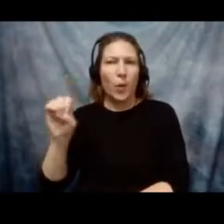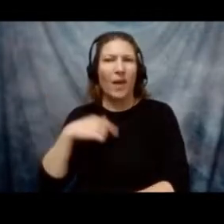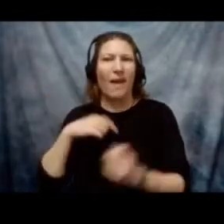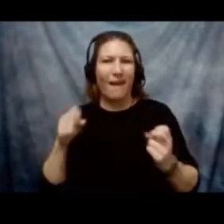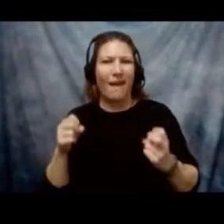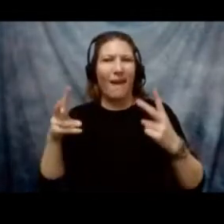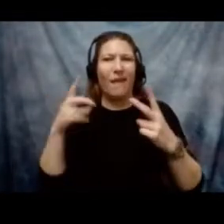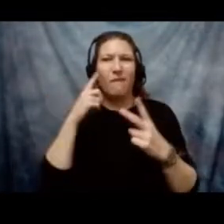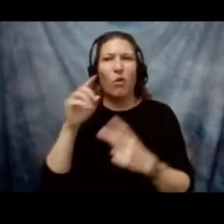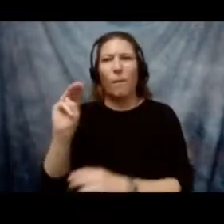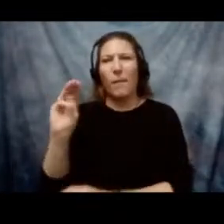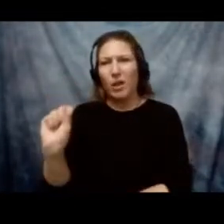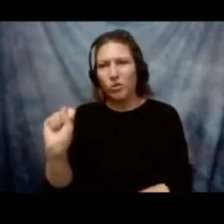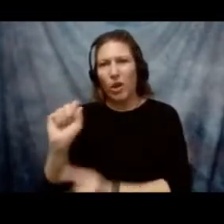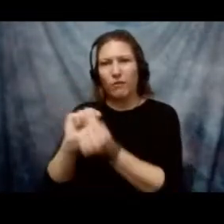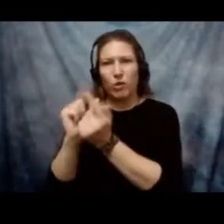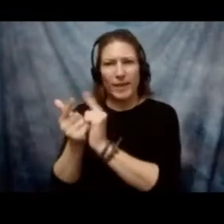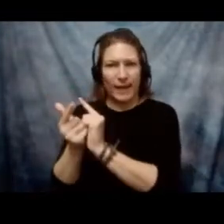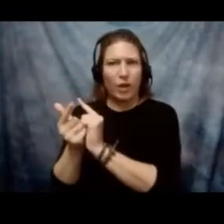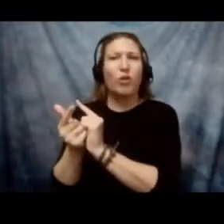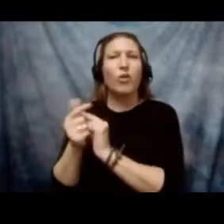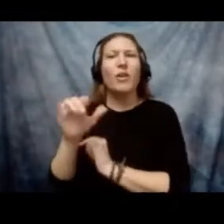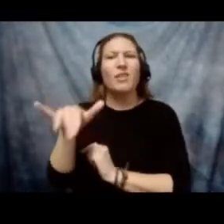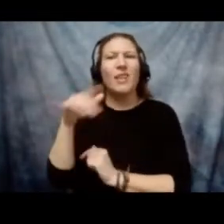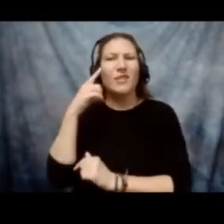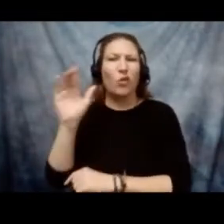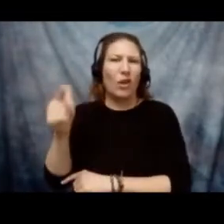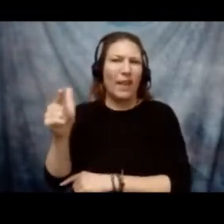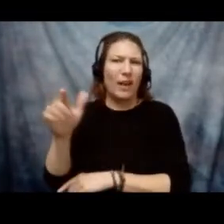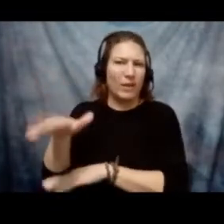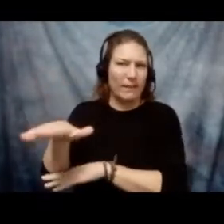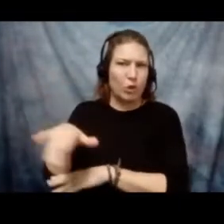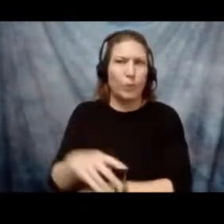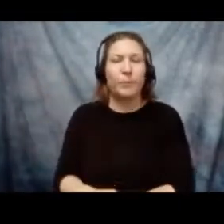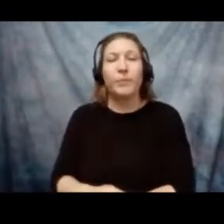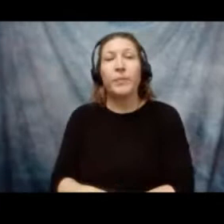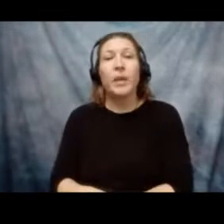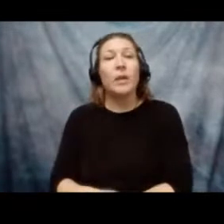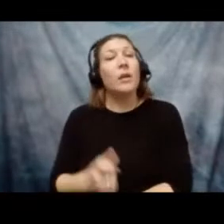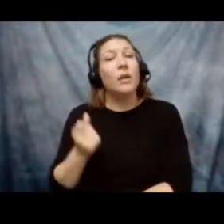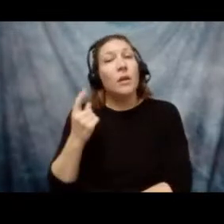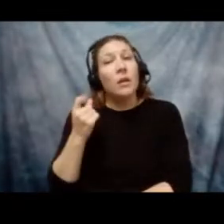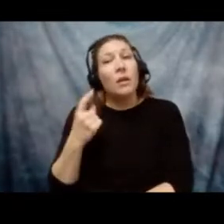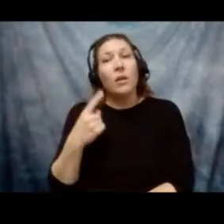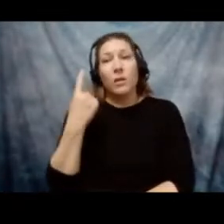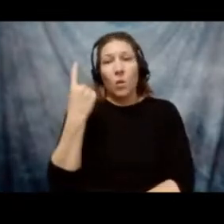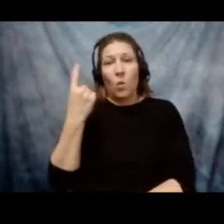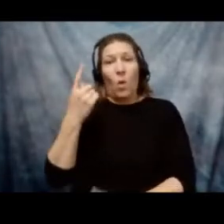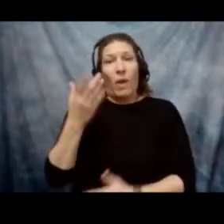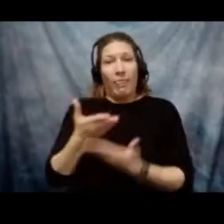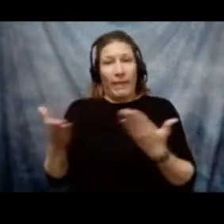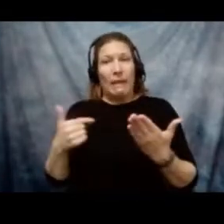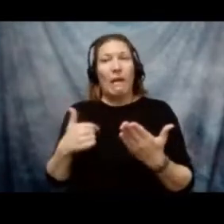this is for a session later on this afternoon but one of the things that i have noticed is that